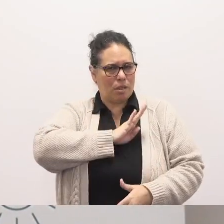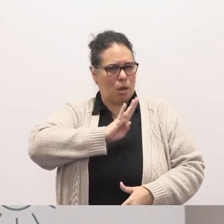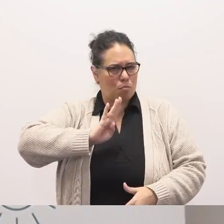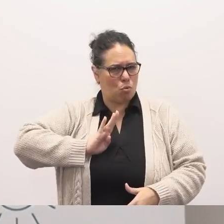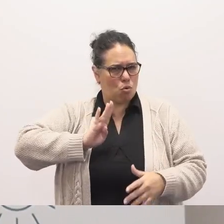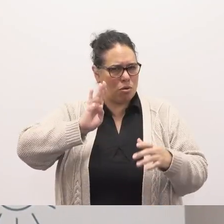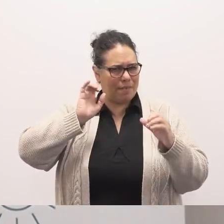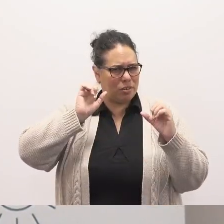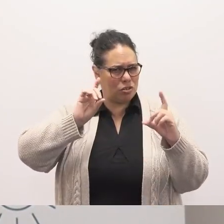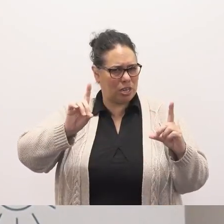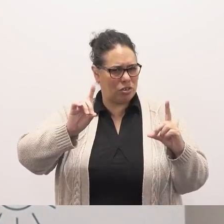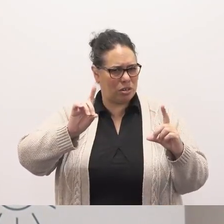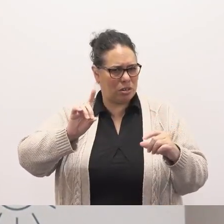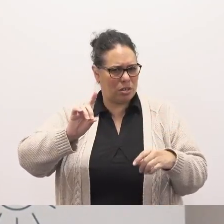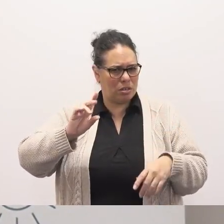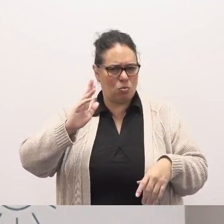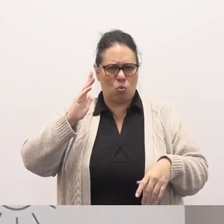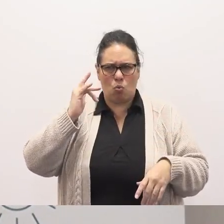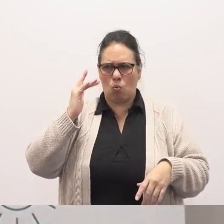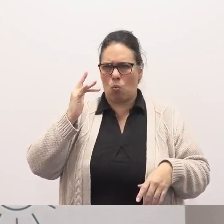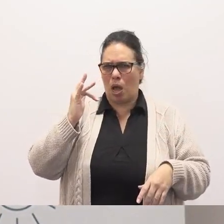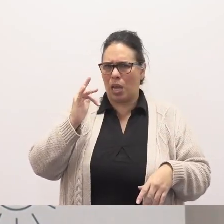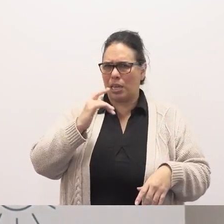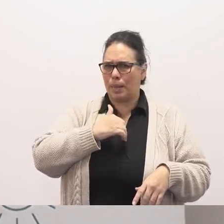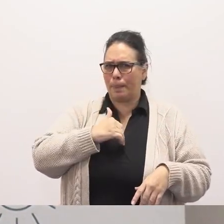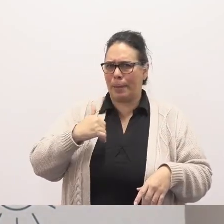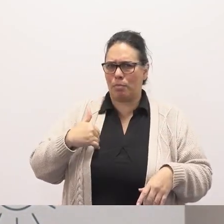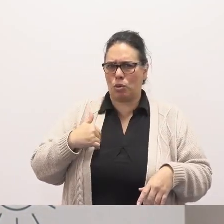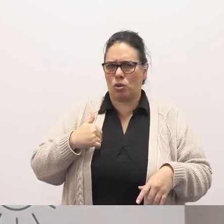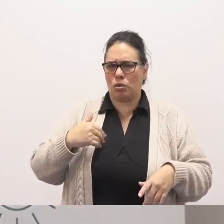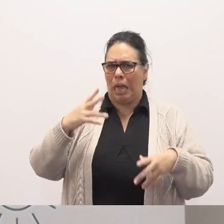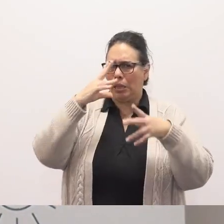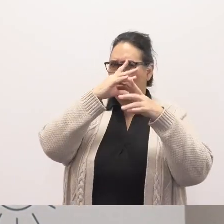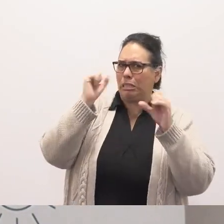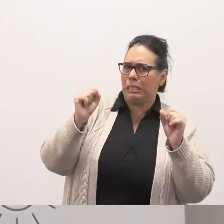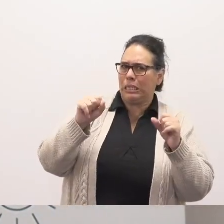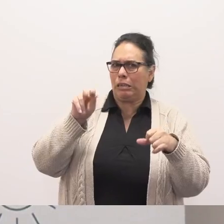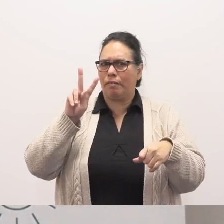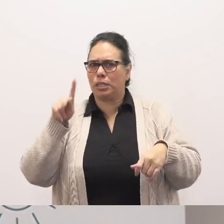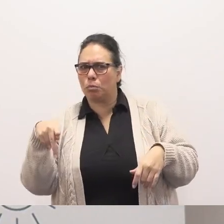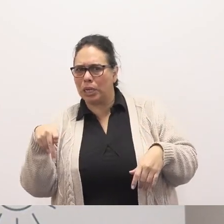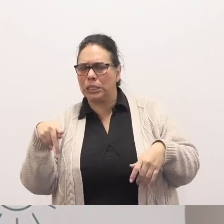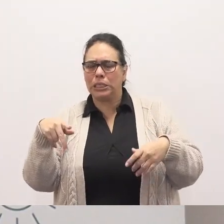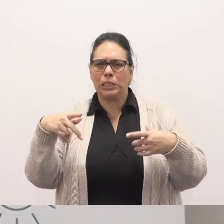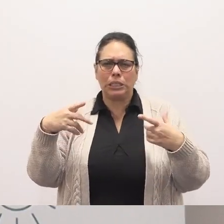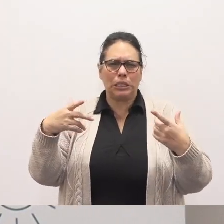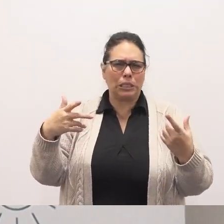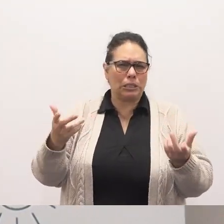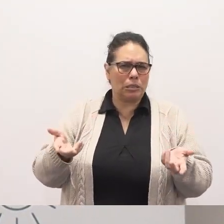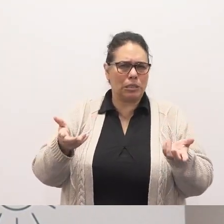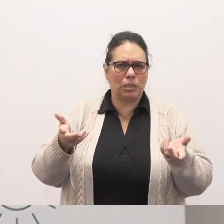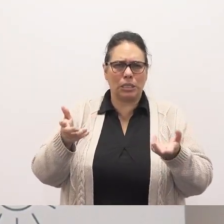And my question is, why isn't a member of the board, like the President or Vice President signing contracts, notices